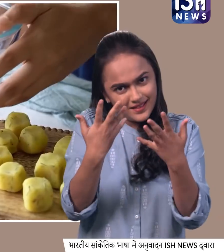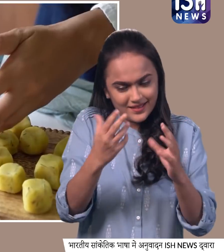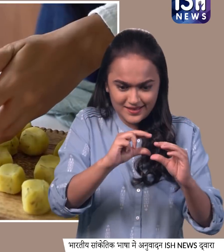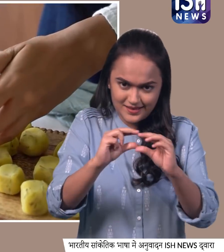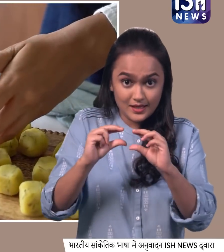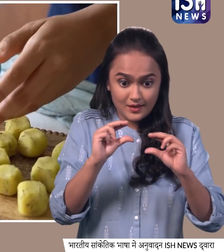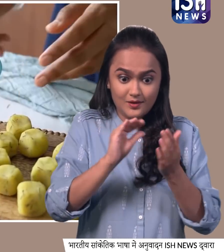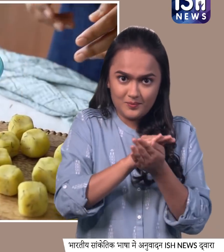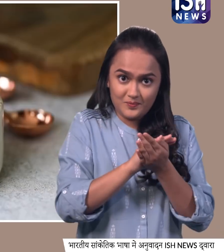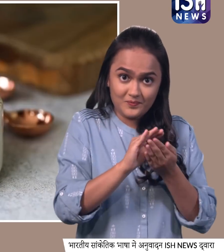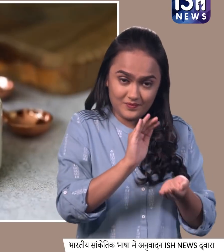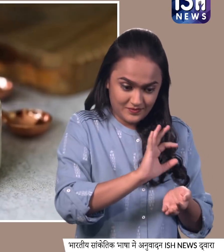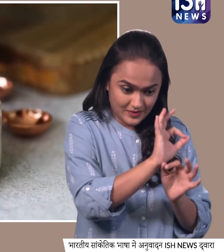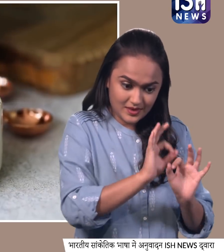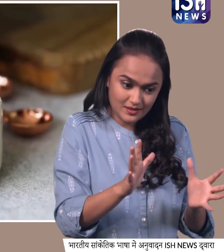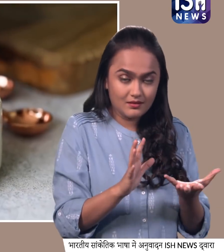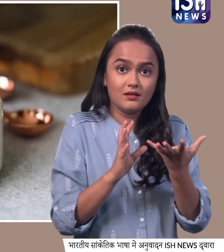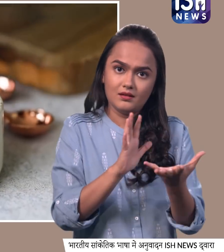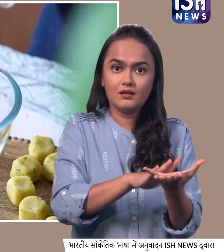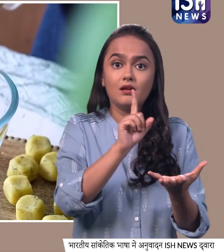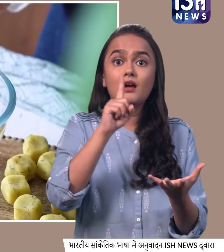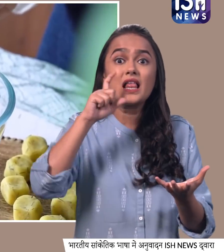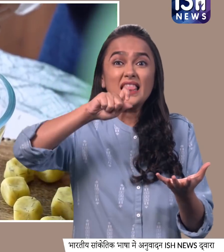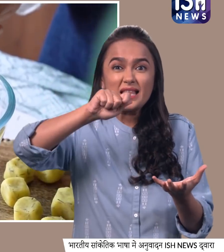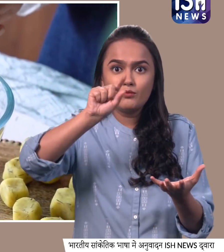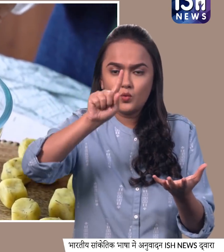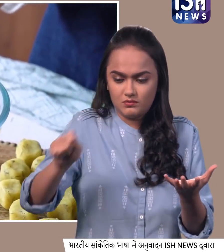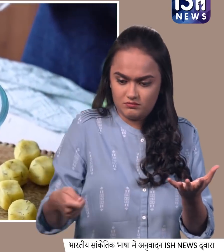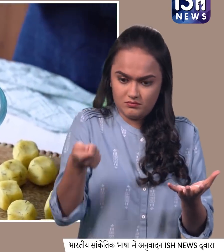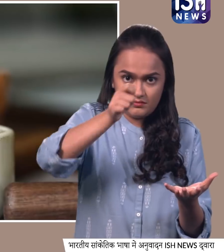Now take a small bowl and add 1 tbsp lemon juice to it